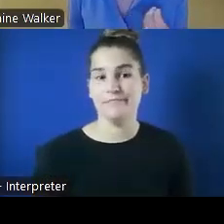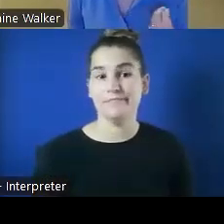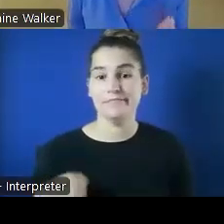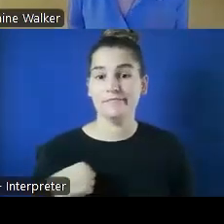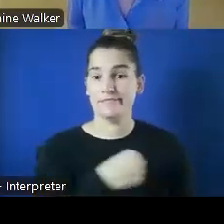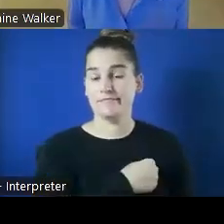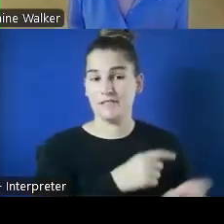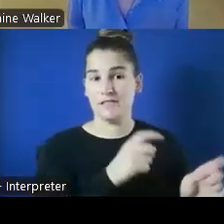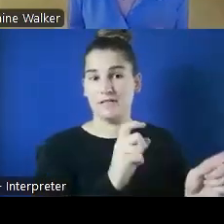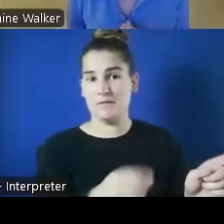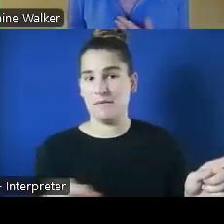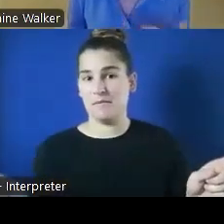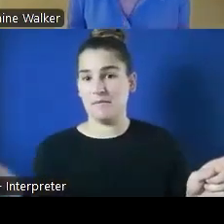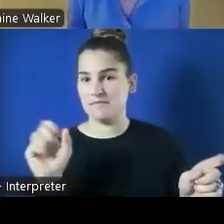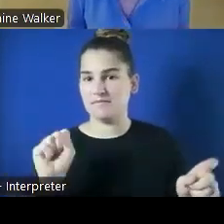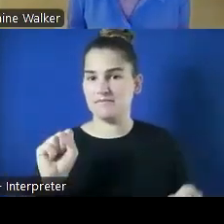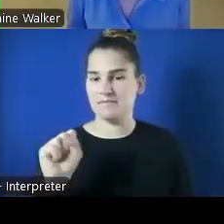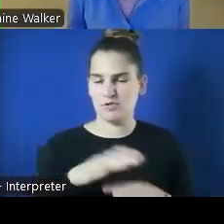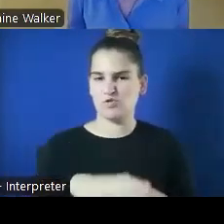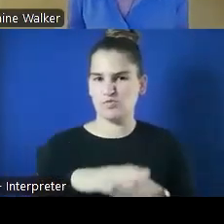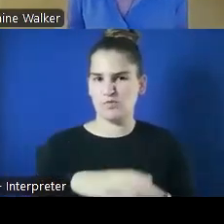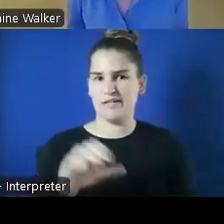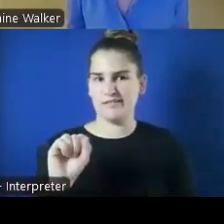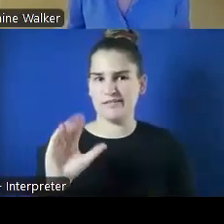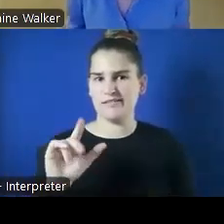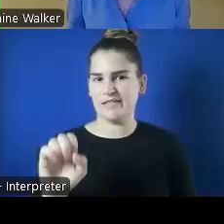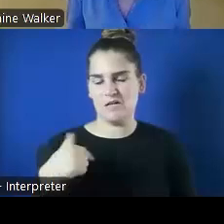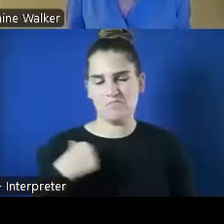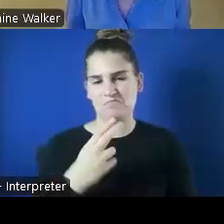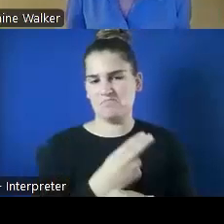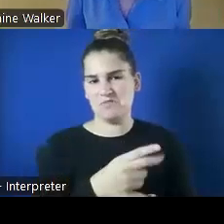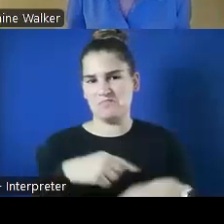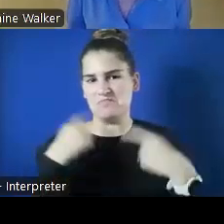event stress scale it's one that has been used in research in many studies